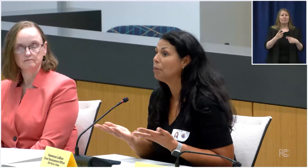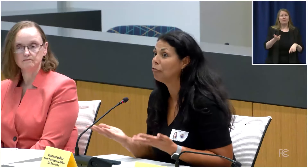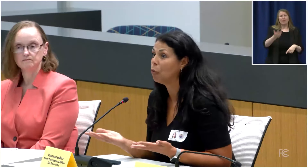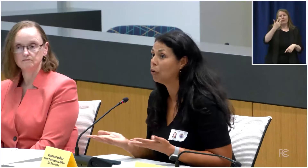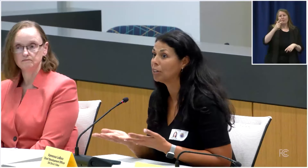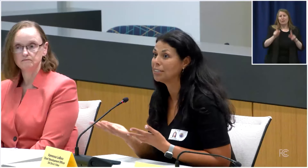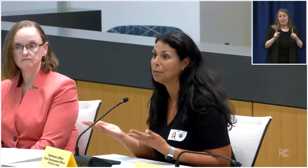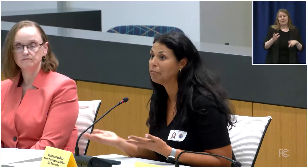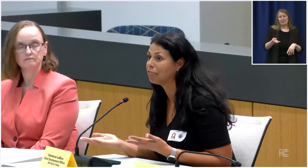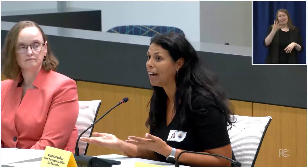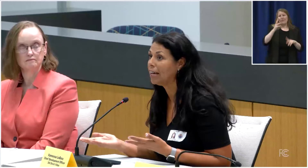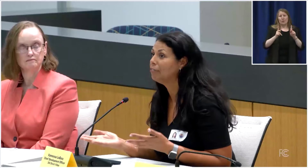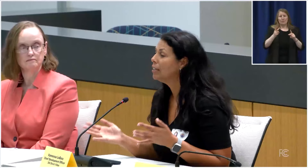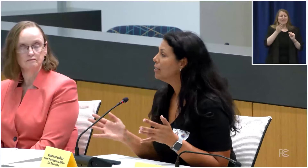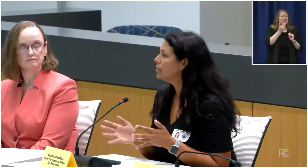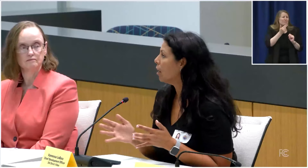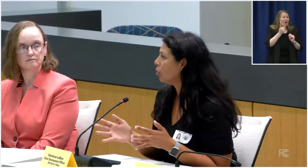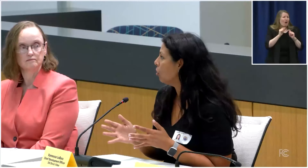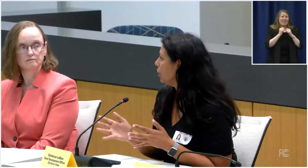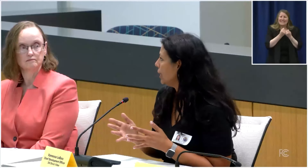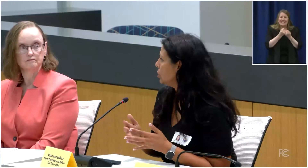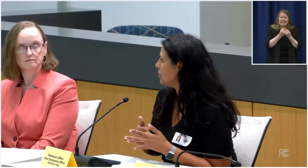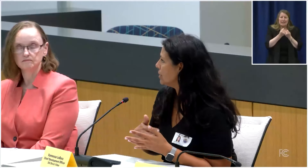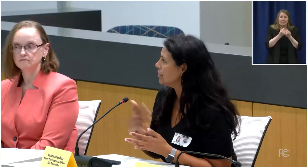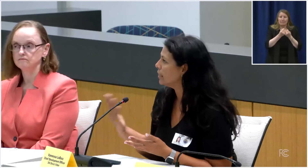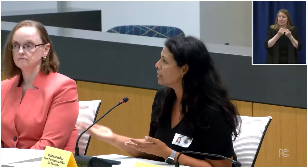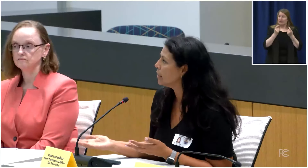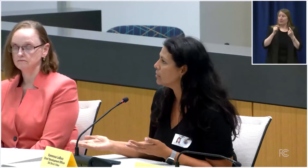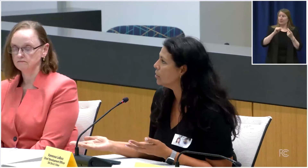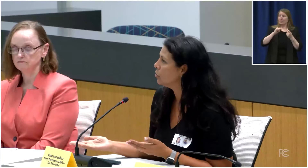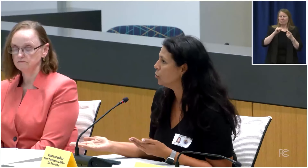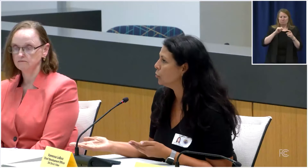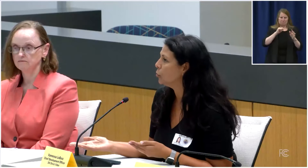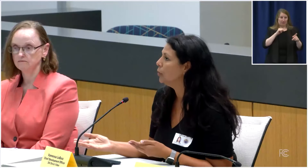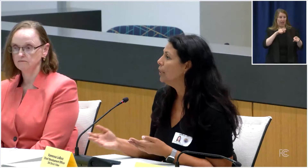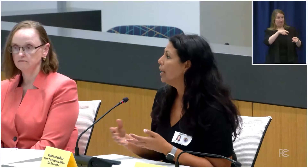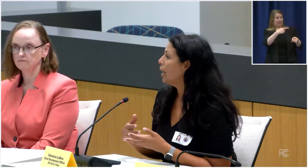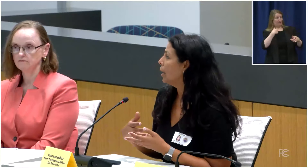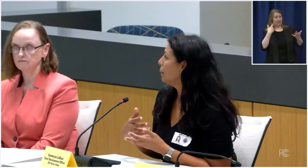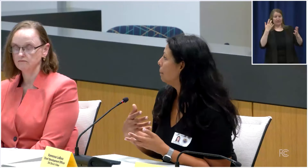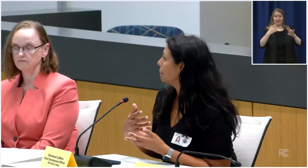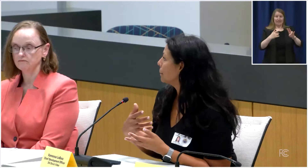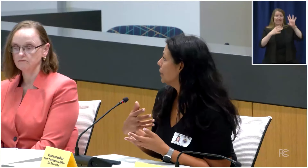SOMETIMES FOR SOME OF THESE FEDERAL AGENCIES, WE'RE TALKING ABOUT THREE PEOPLE.